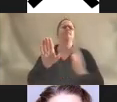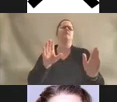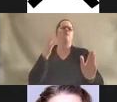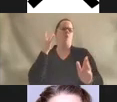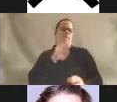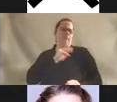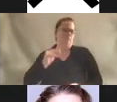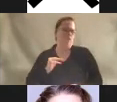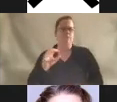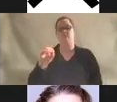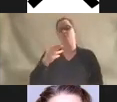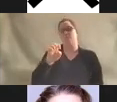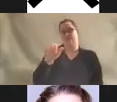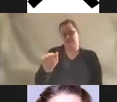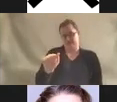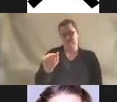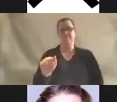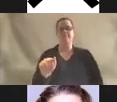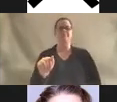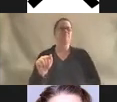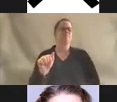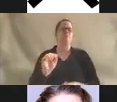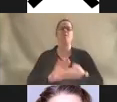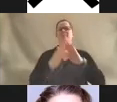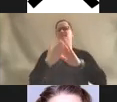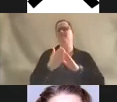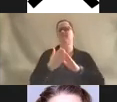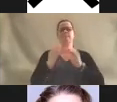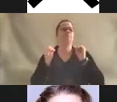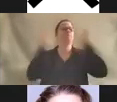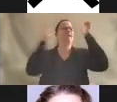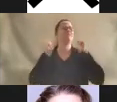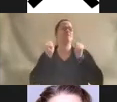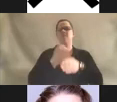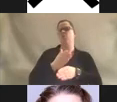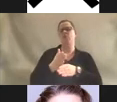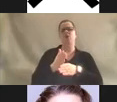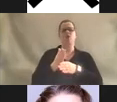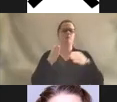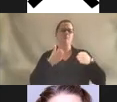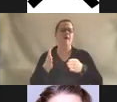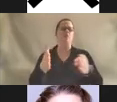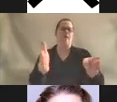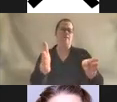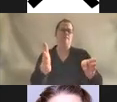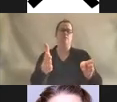into amazing career pathways. And so, my encouragement to you